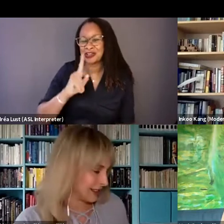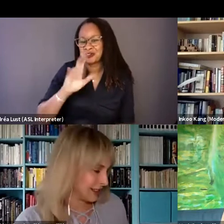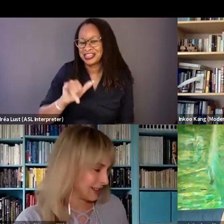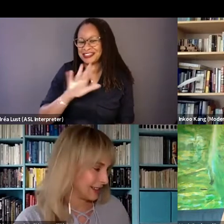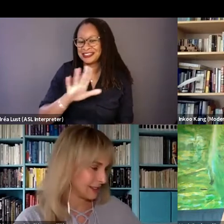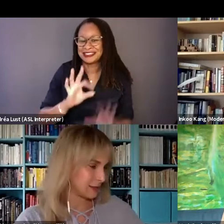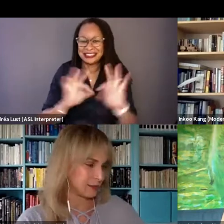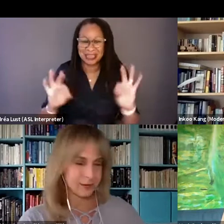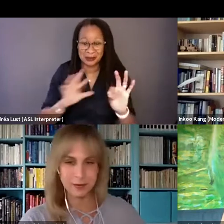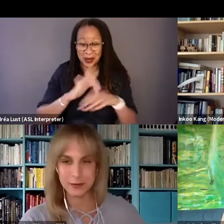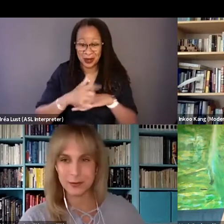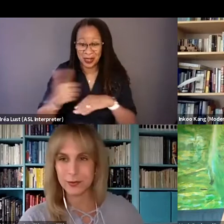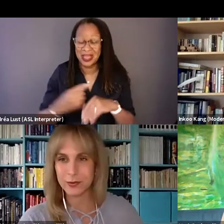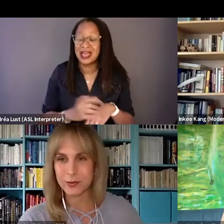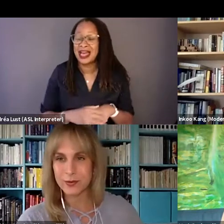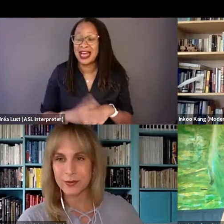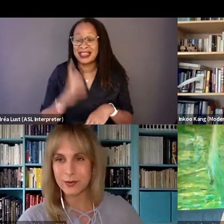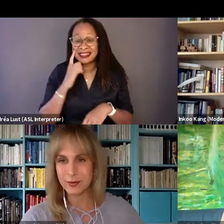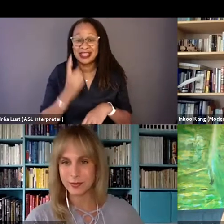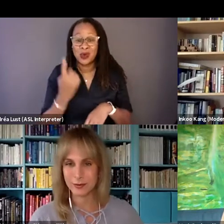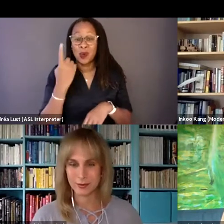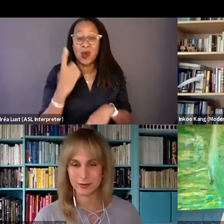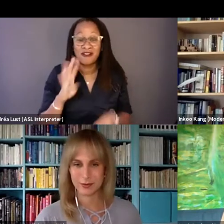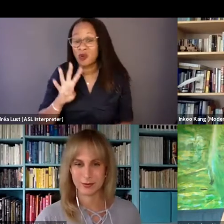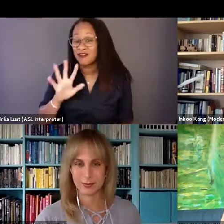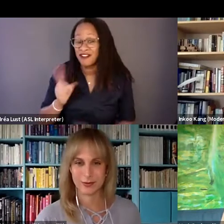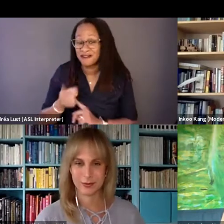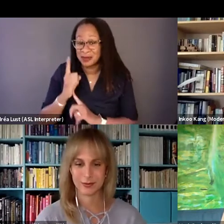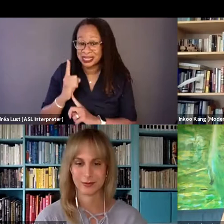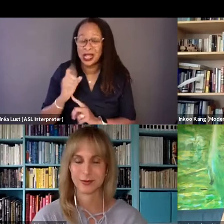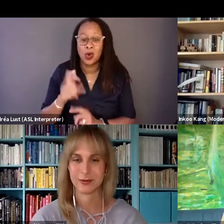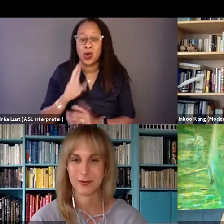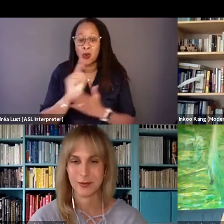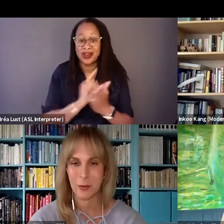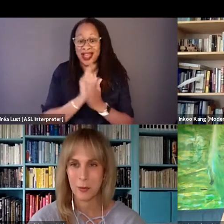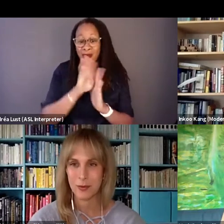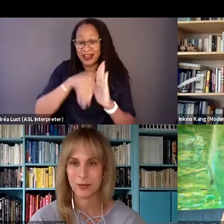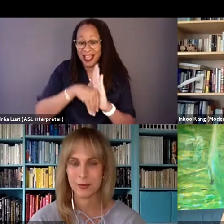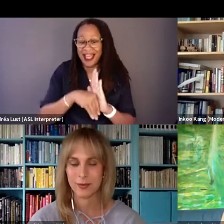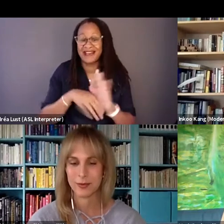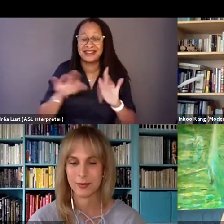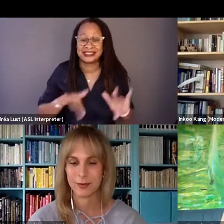I think it was one, I can't even remember, it was one 45-minute or one-hour-and-a-half tape. And it came from an employee who worked